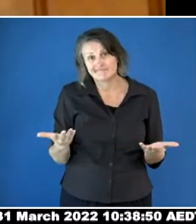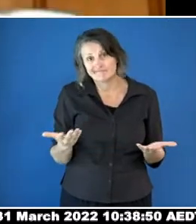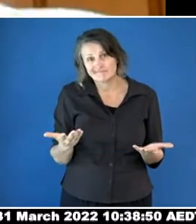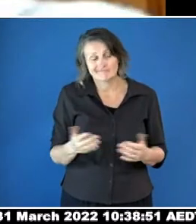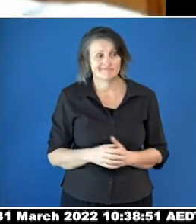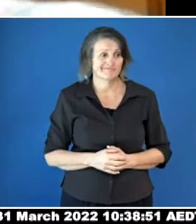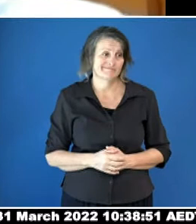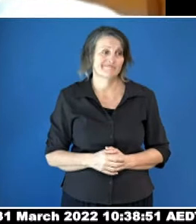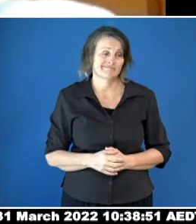this keep repeating? You know.